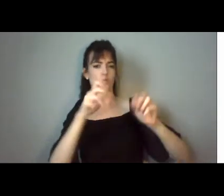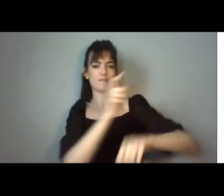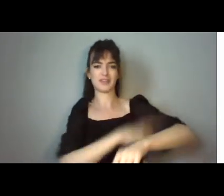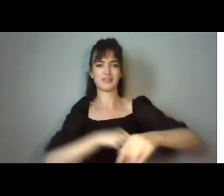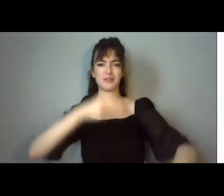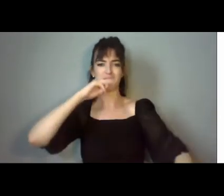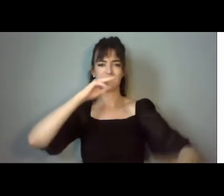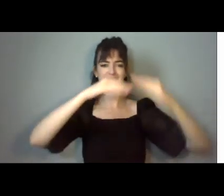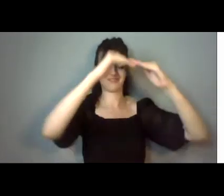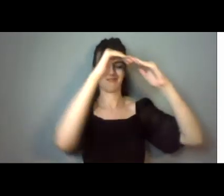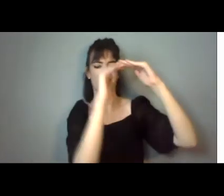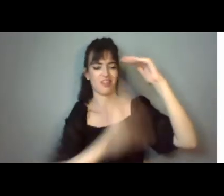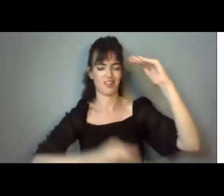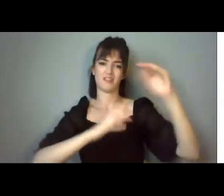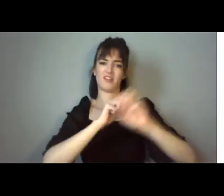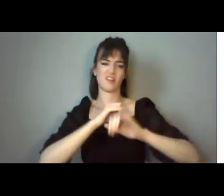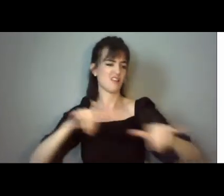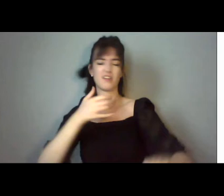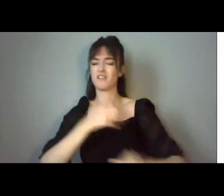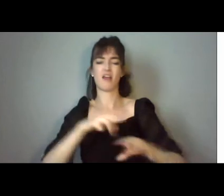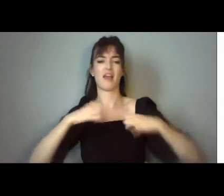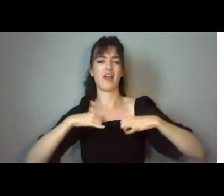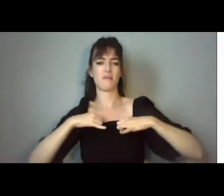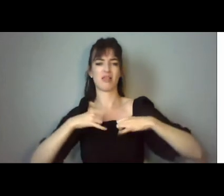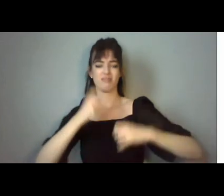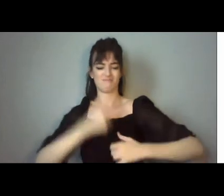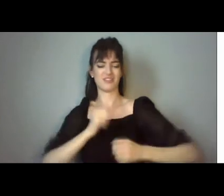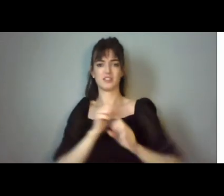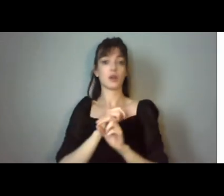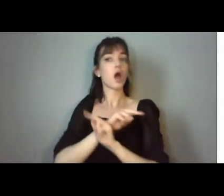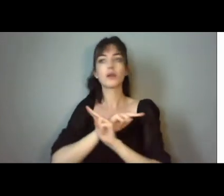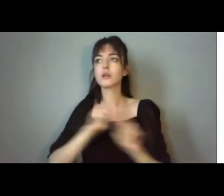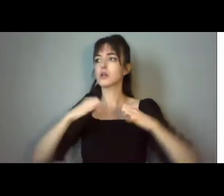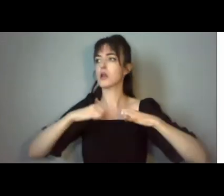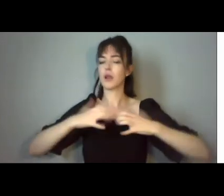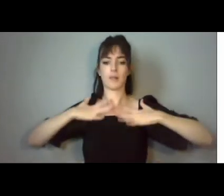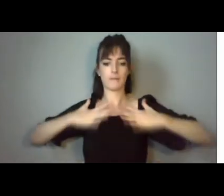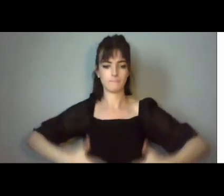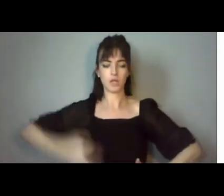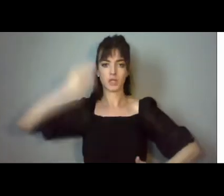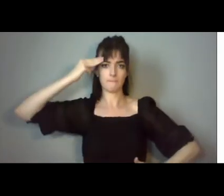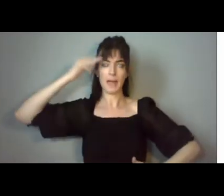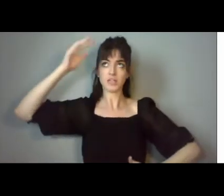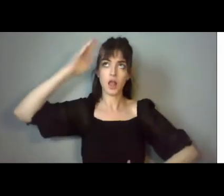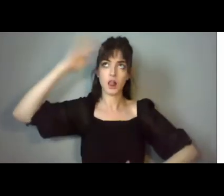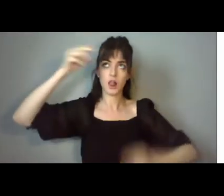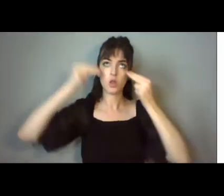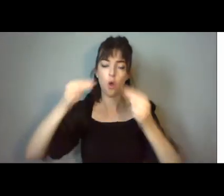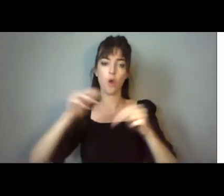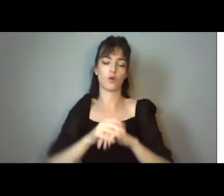the individual, a deviation from bodily, cognitive and mental norms that requires a range of medical